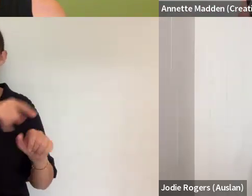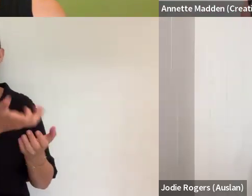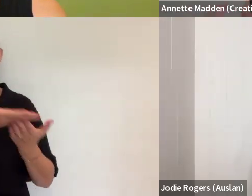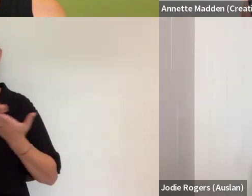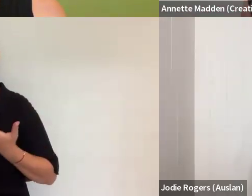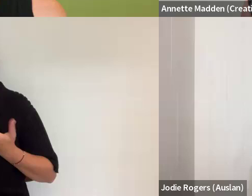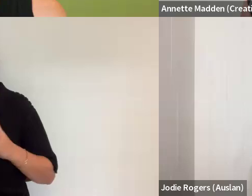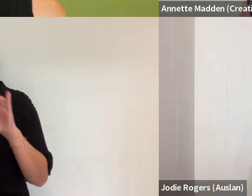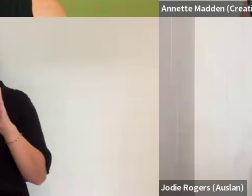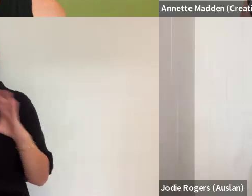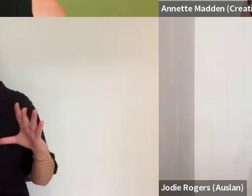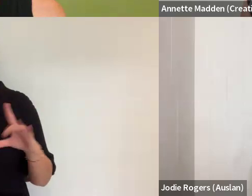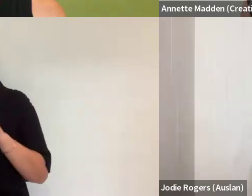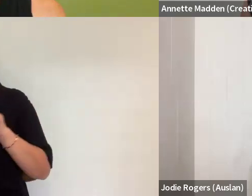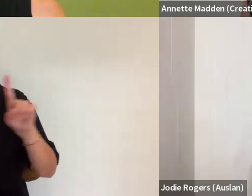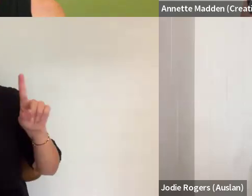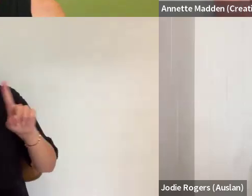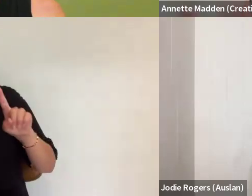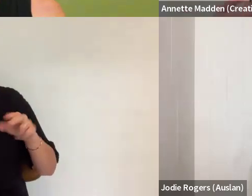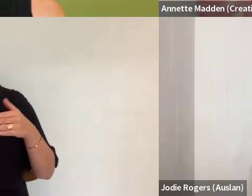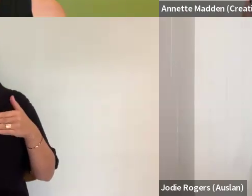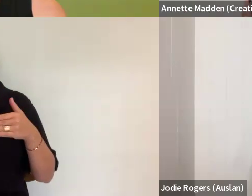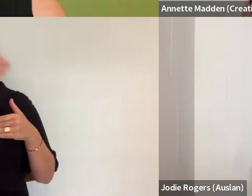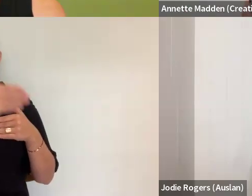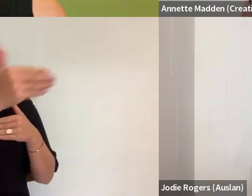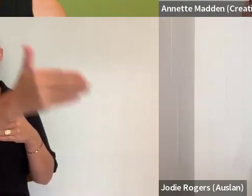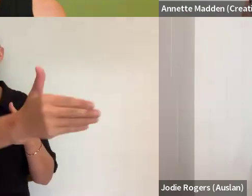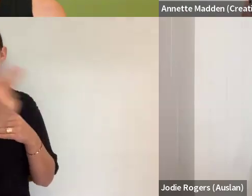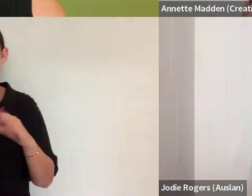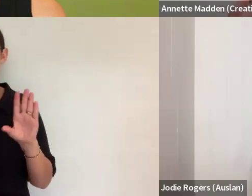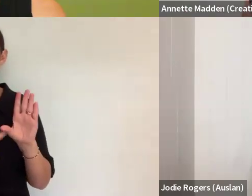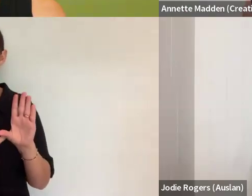see what comes out of that, because we might have a clear understanding